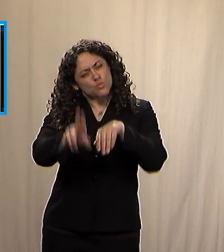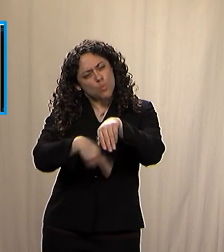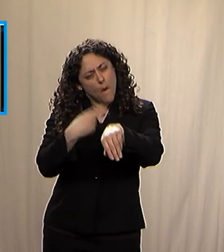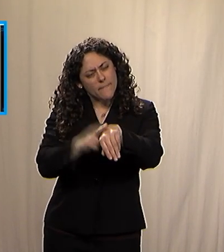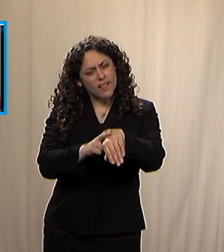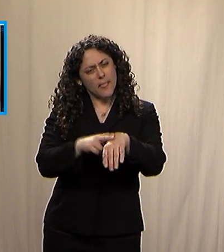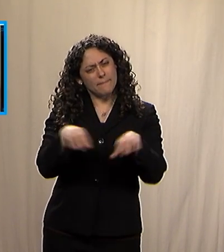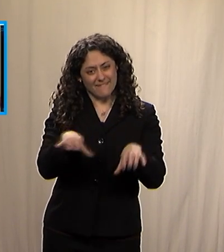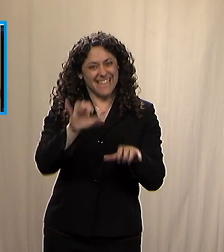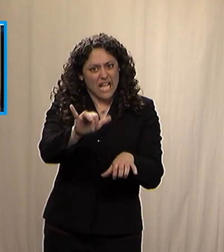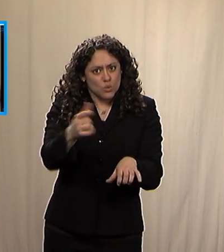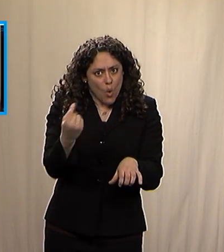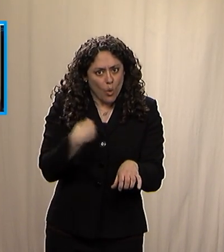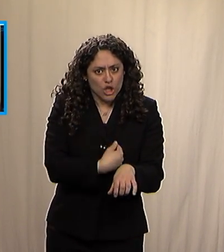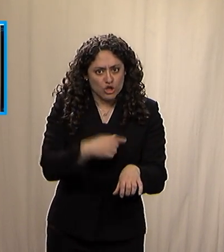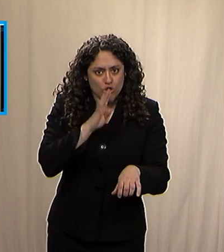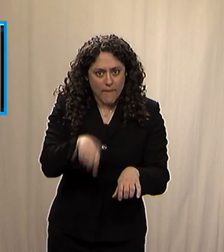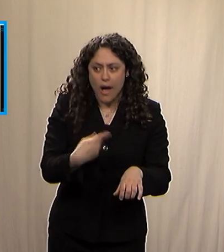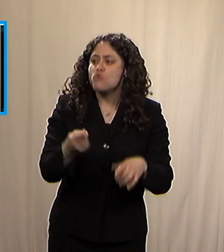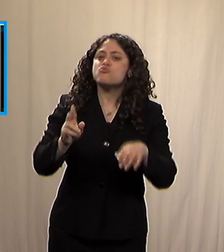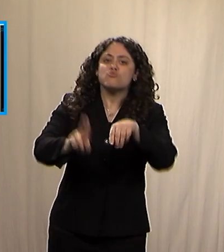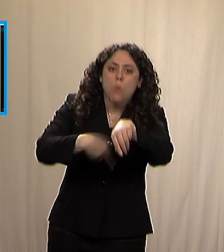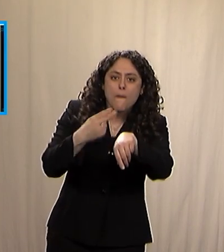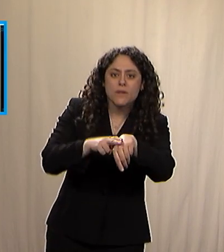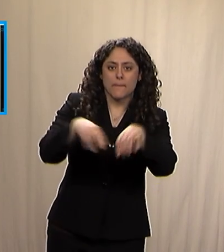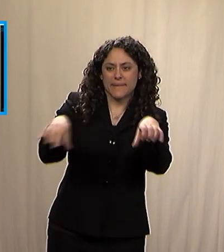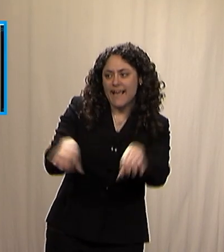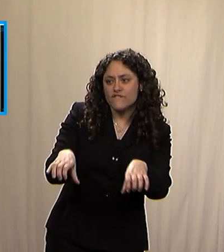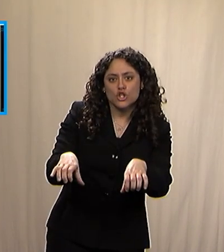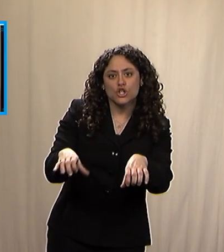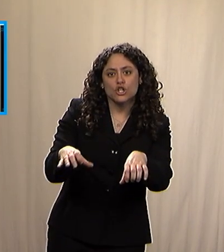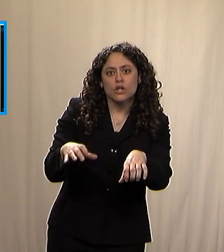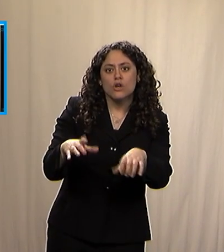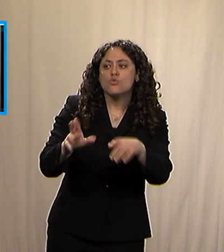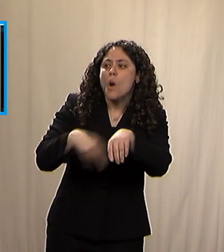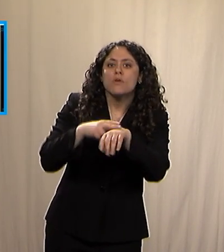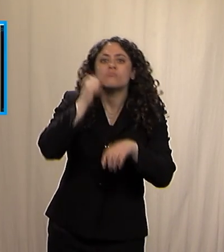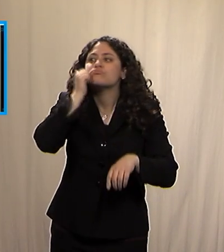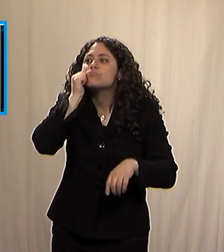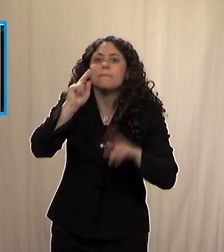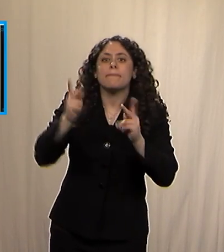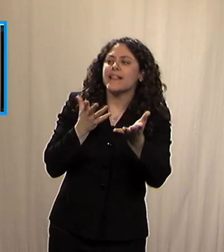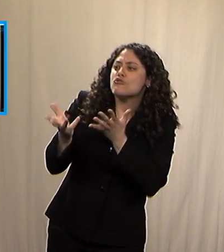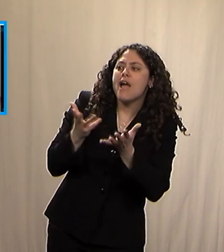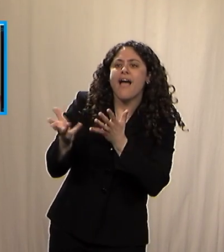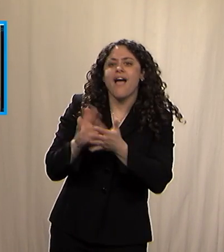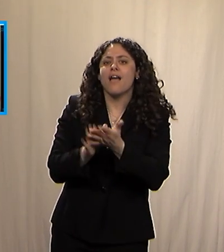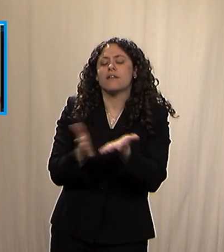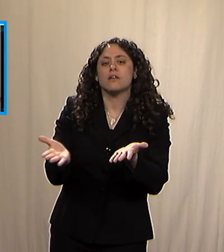And a lot of what we're talking is normal behavior that people do in interaction. It allows people to get on with their work